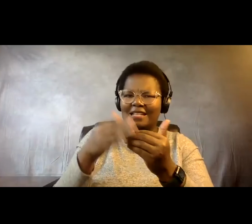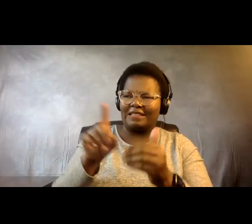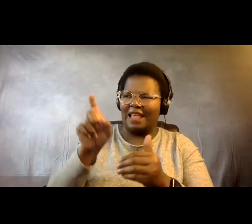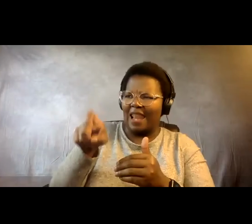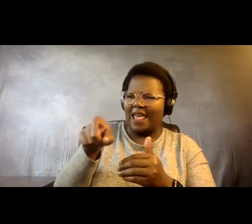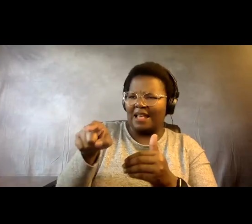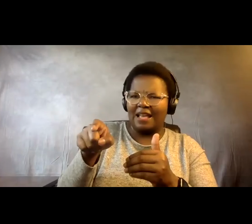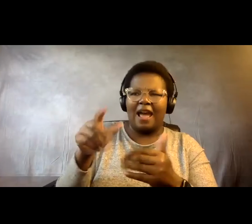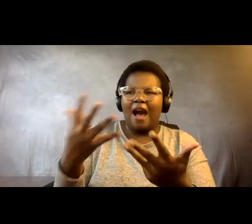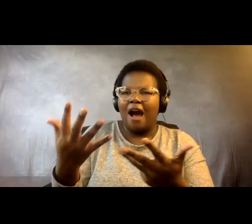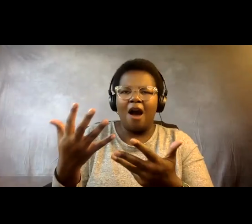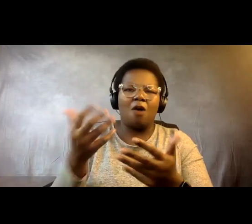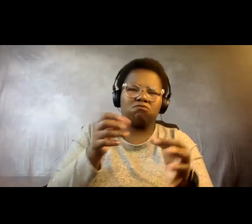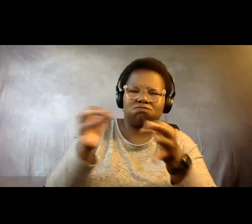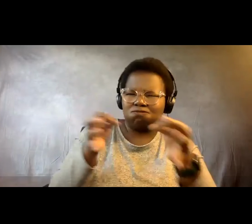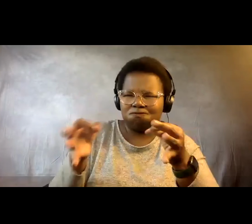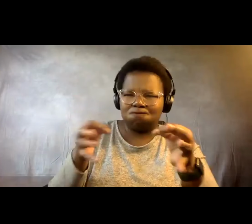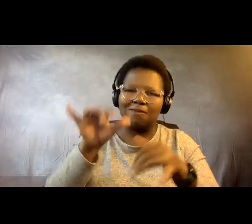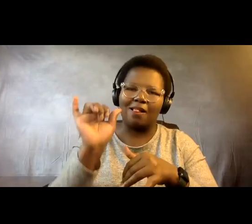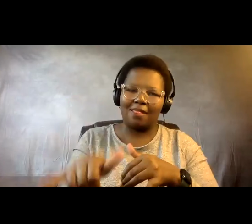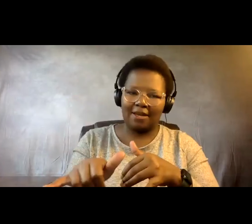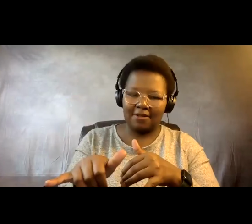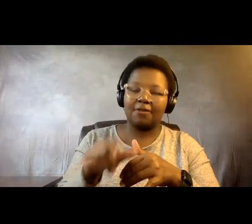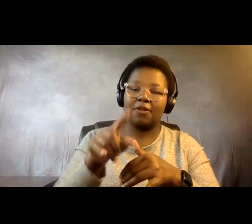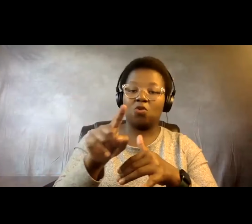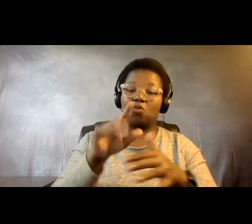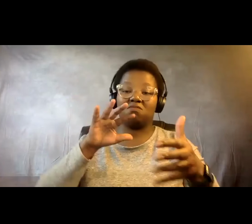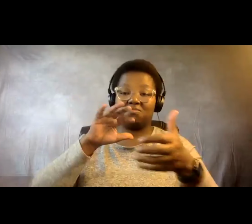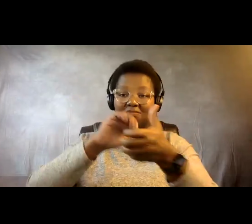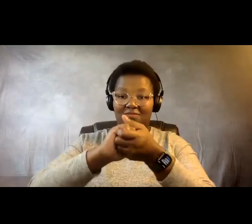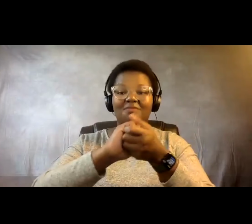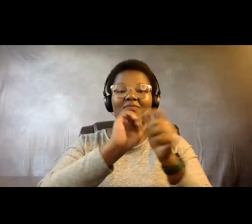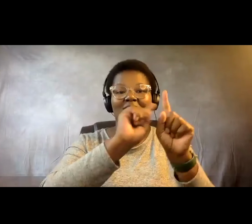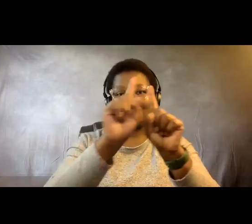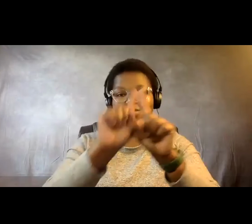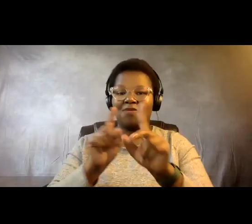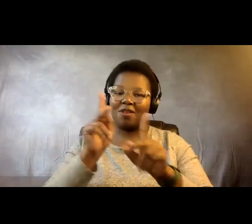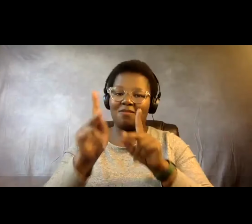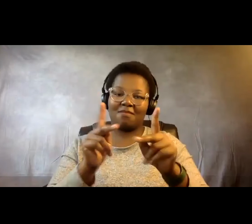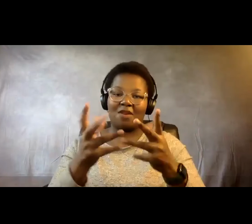you see everywhere. So you can partner up with those people if you want to have content that